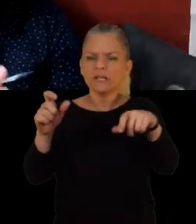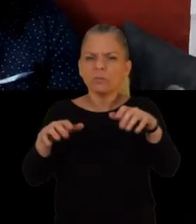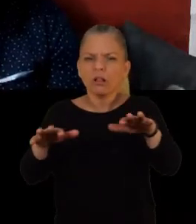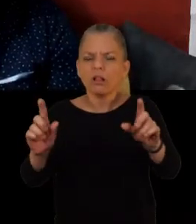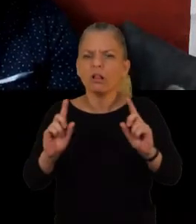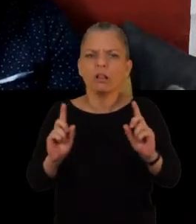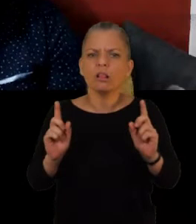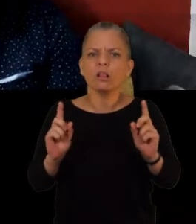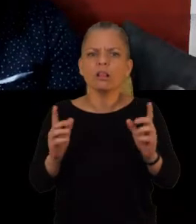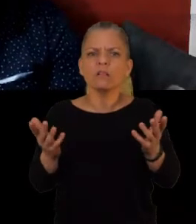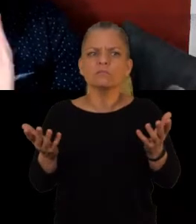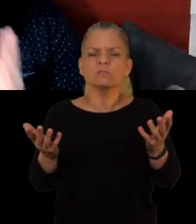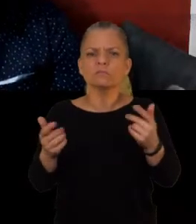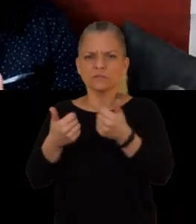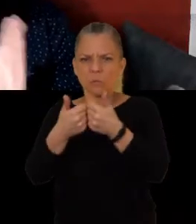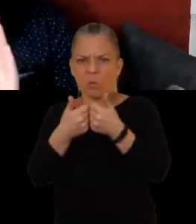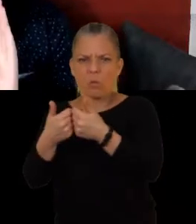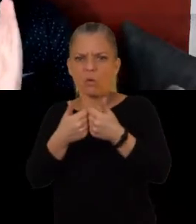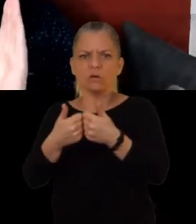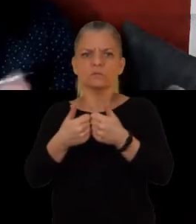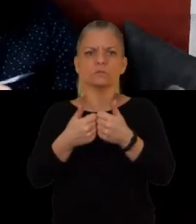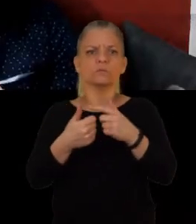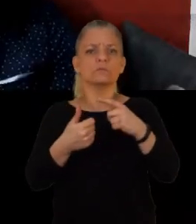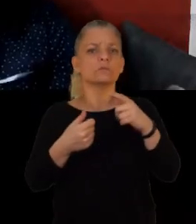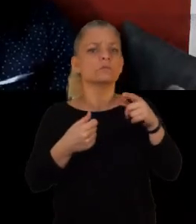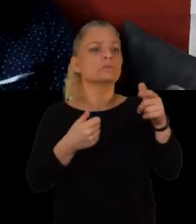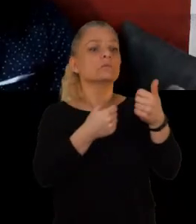demonstrating their peer support skills and connecting with people from a peer support lens